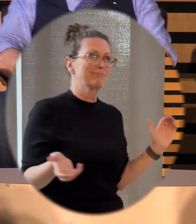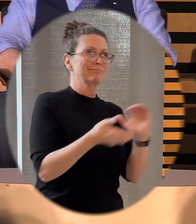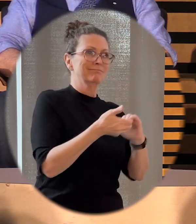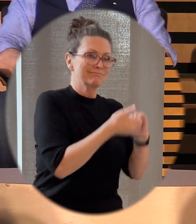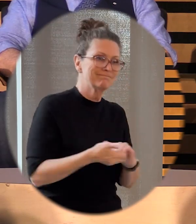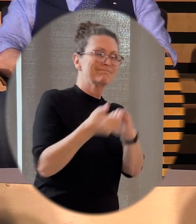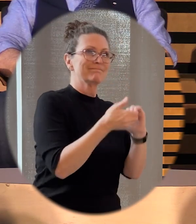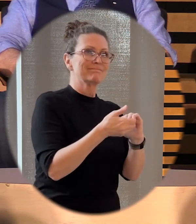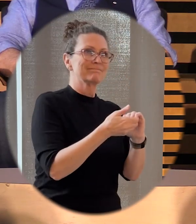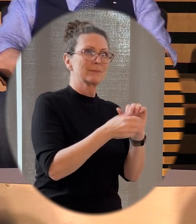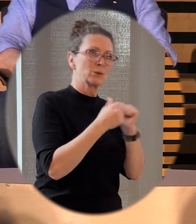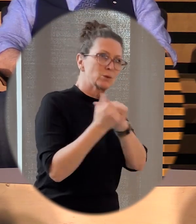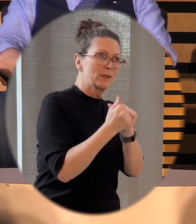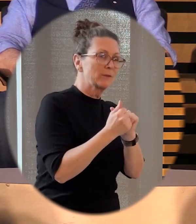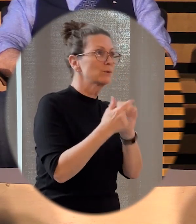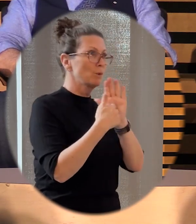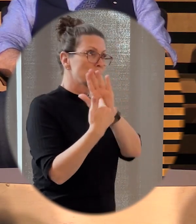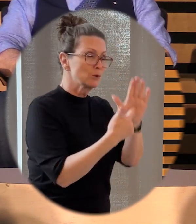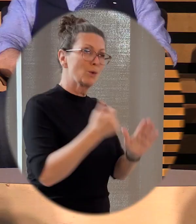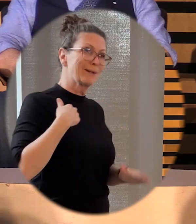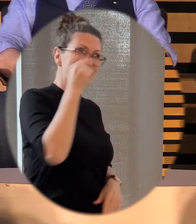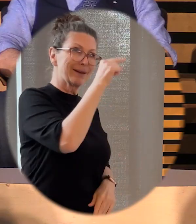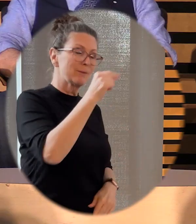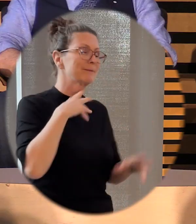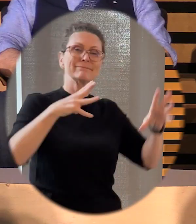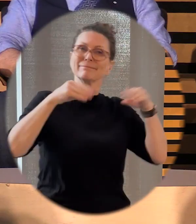need to show that Canada and beyond that persons with disabilities are key and indispensable